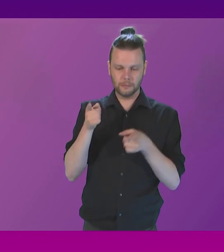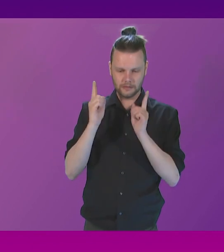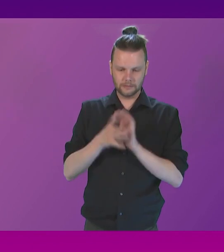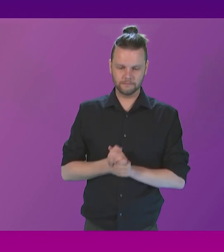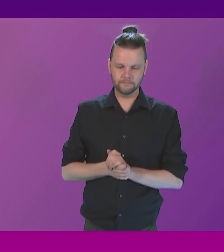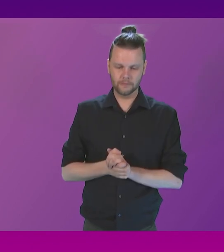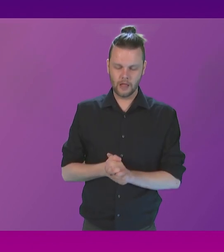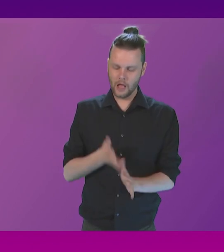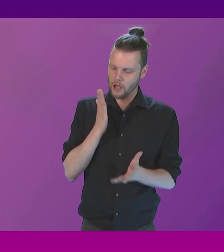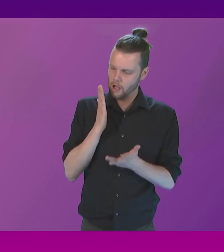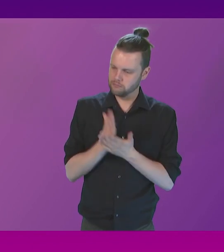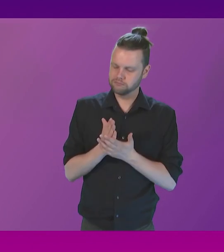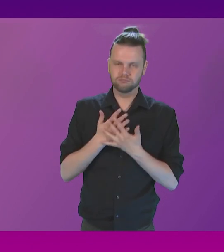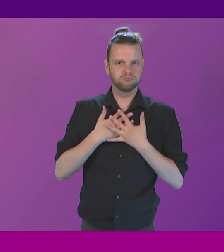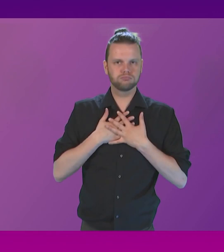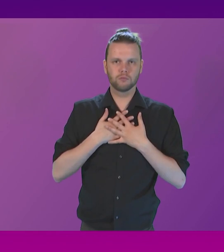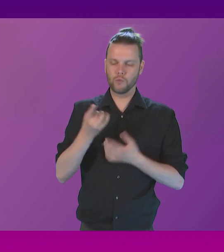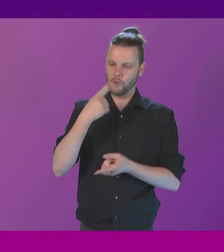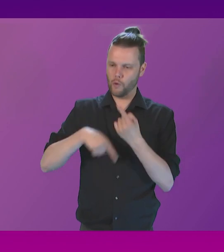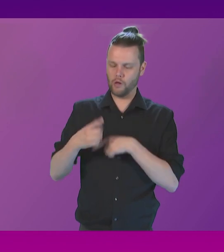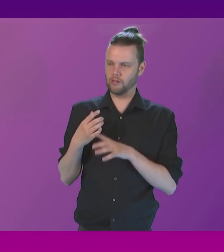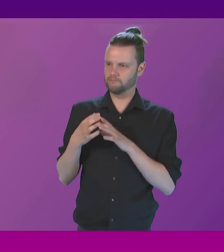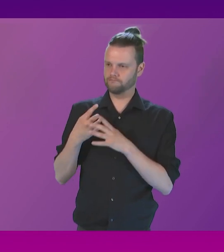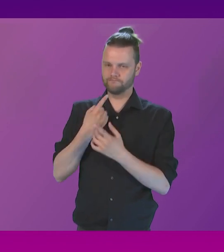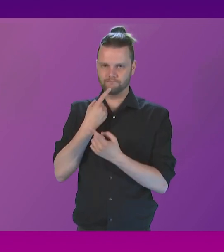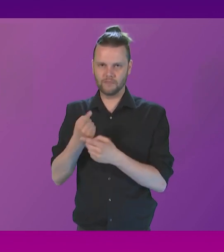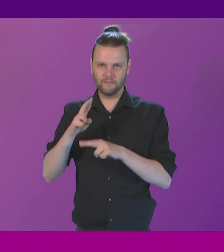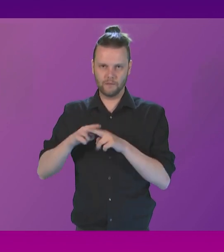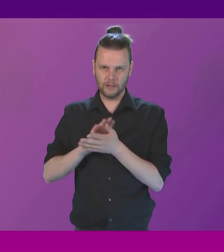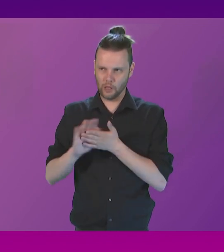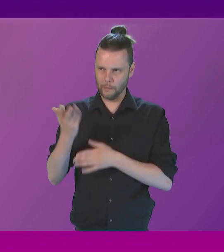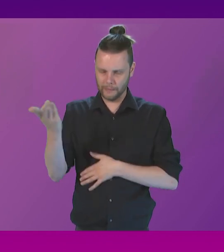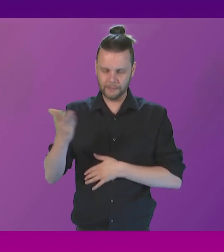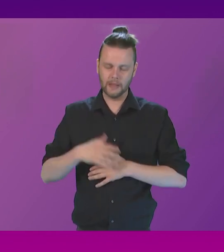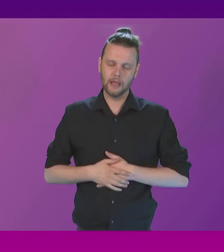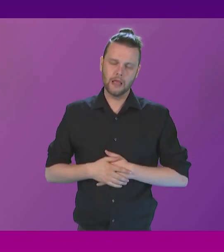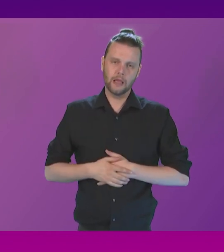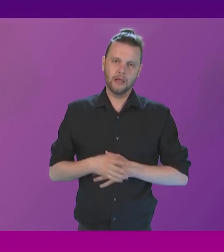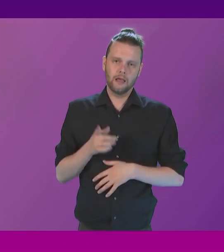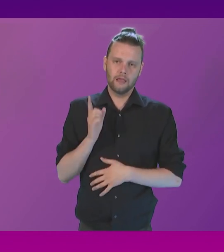I associate myself with all the remarks of my colleague Fiona Hyslop. This is the